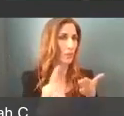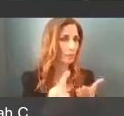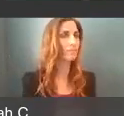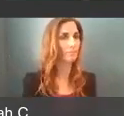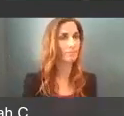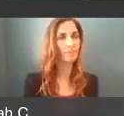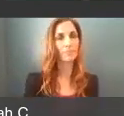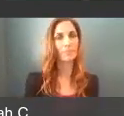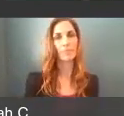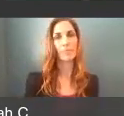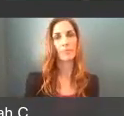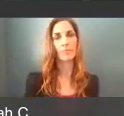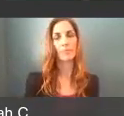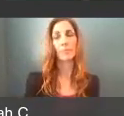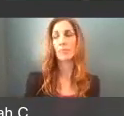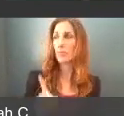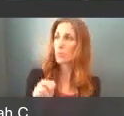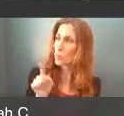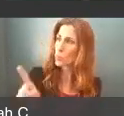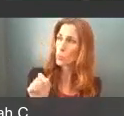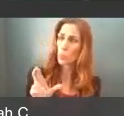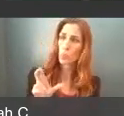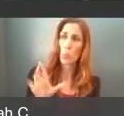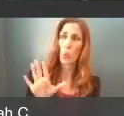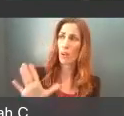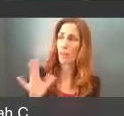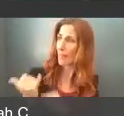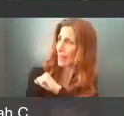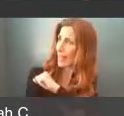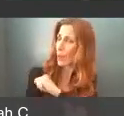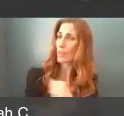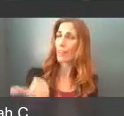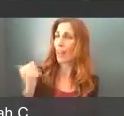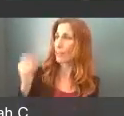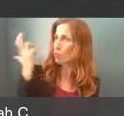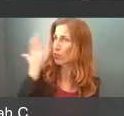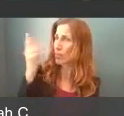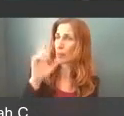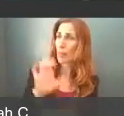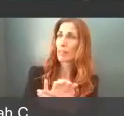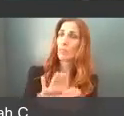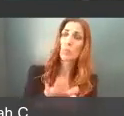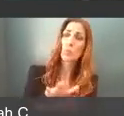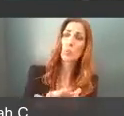[Reporter] Do you or does the County have any reason to believe that schools in Montgomery County who are